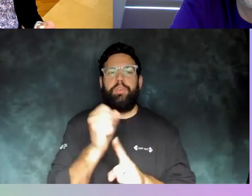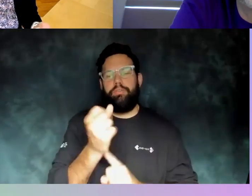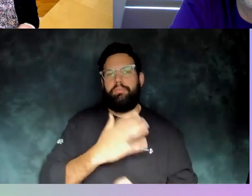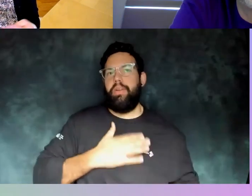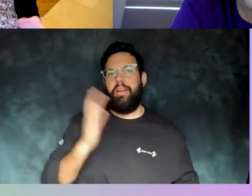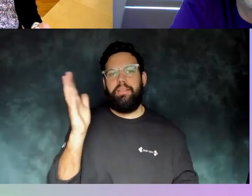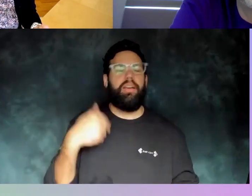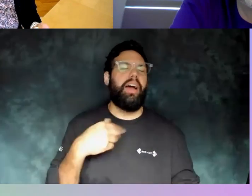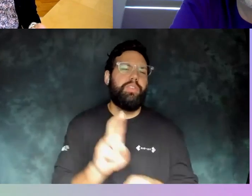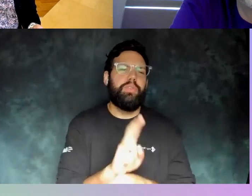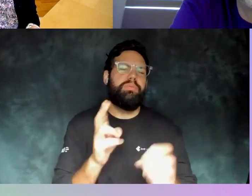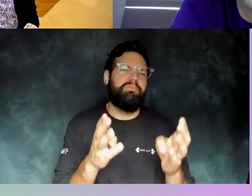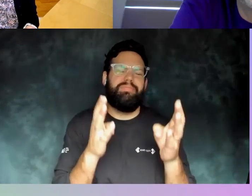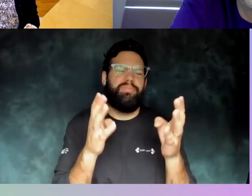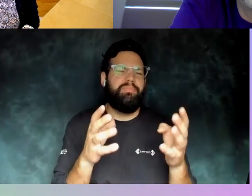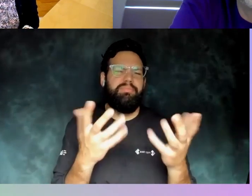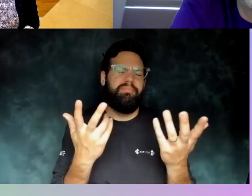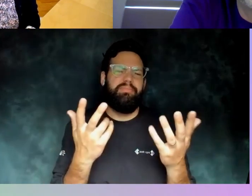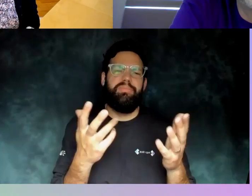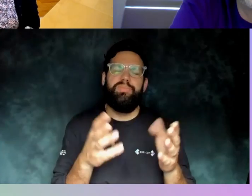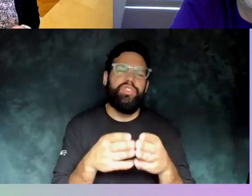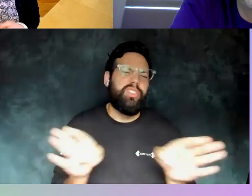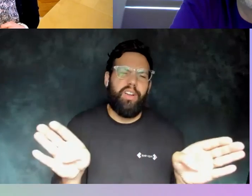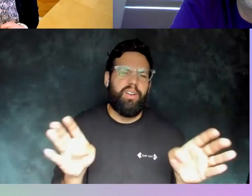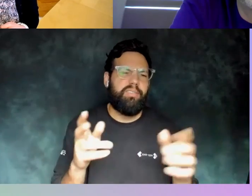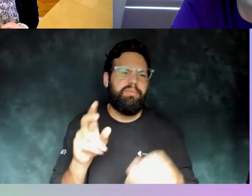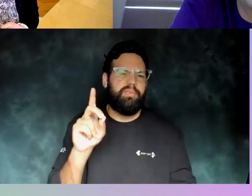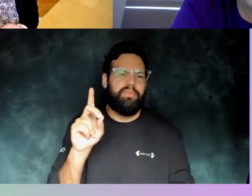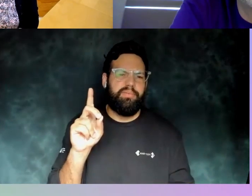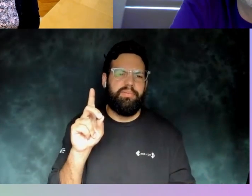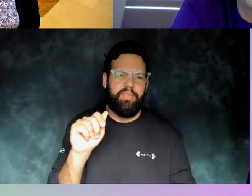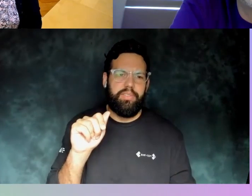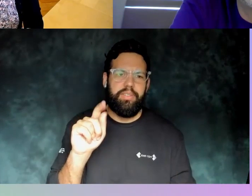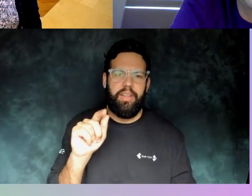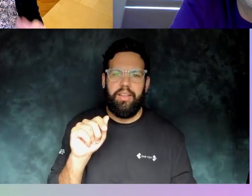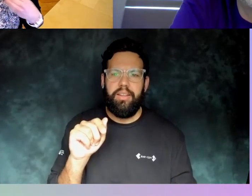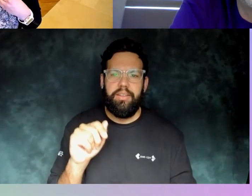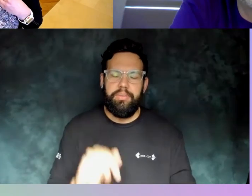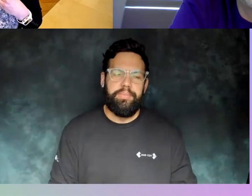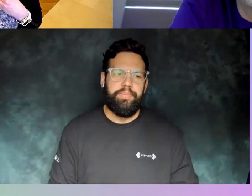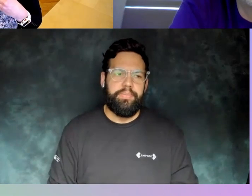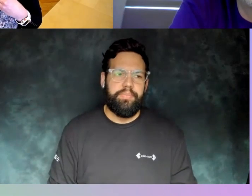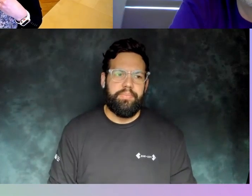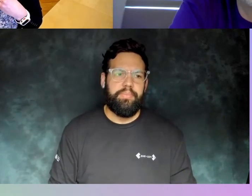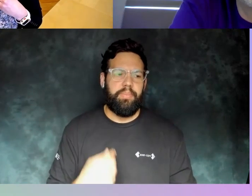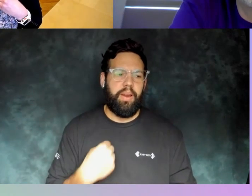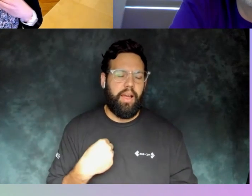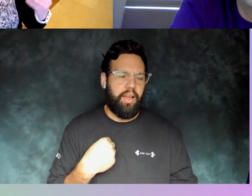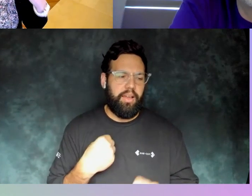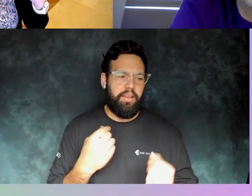you to link or a button. I'm telling you where it goes, is it internal or external. I might tell you an accessible